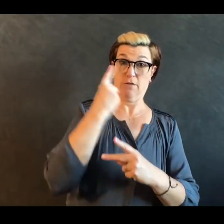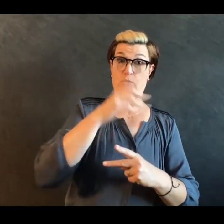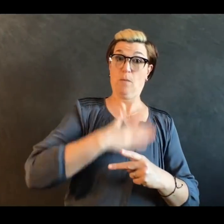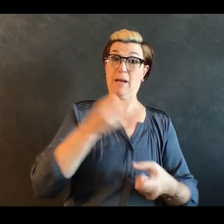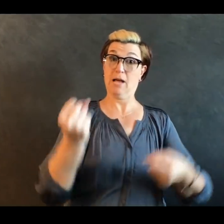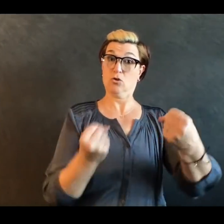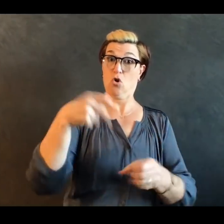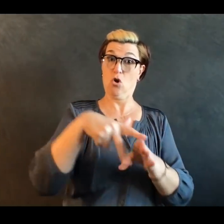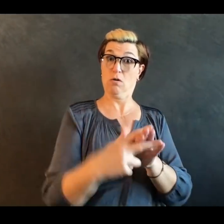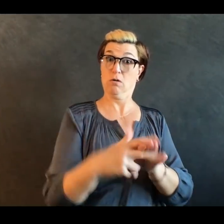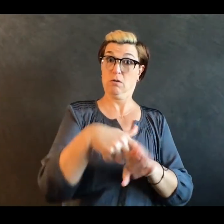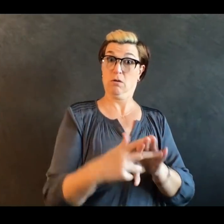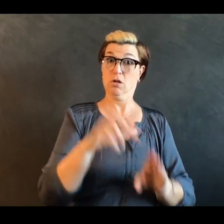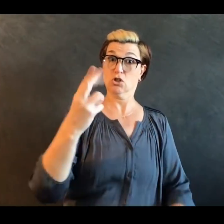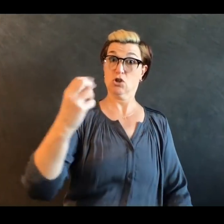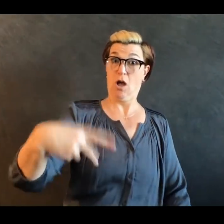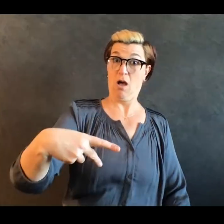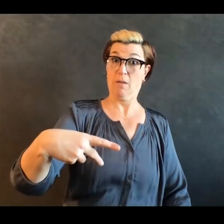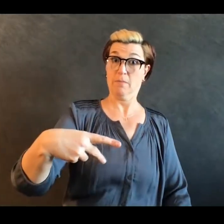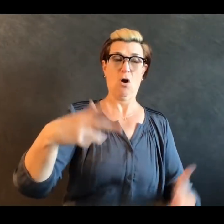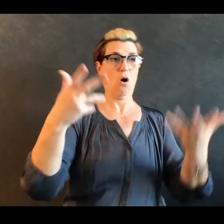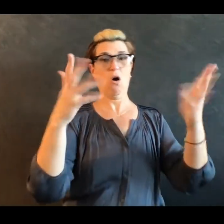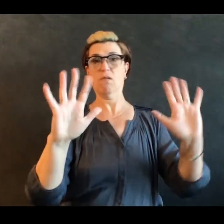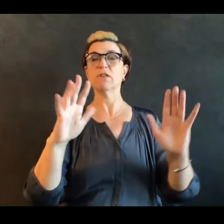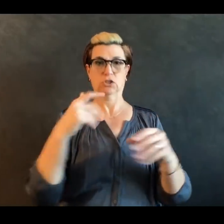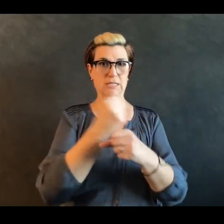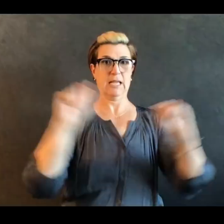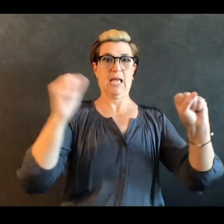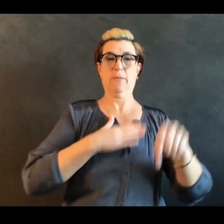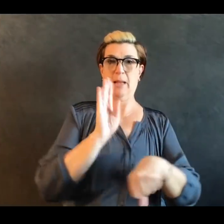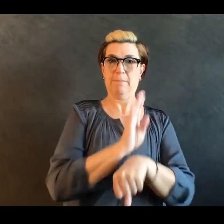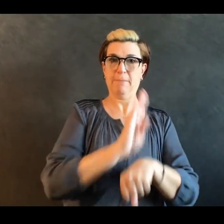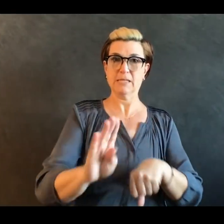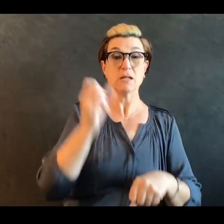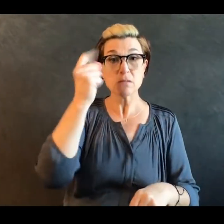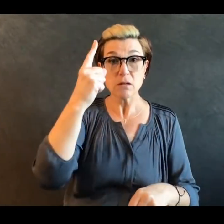stories like these underscore why Congress must replenish the paycheck